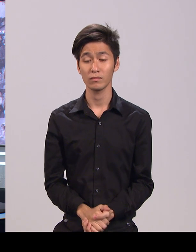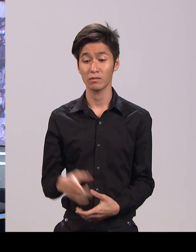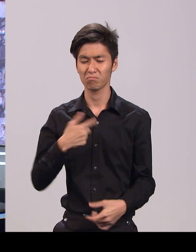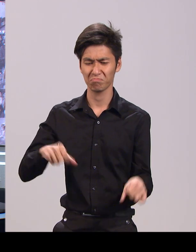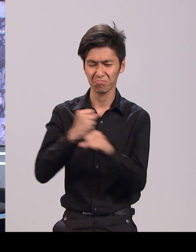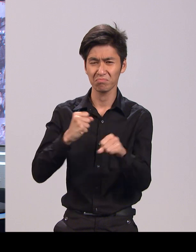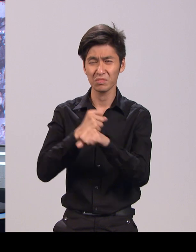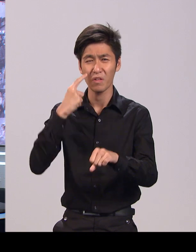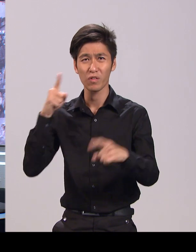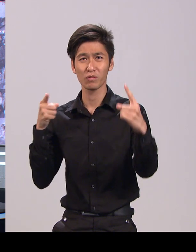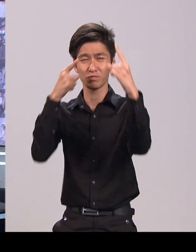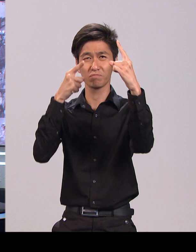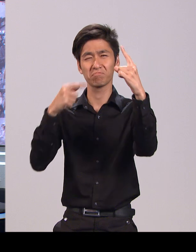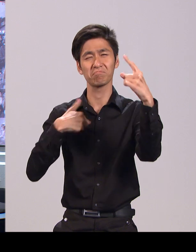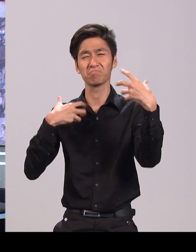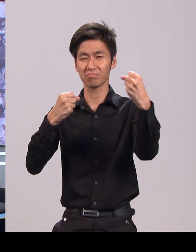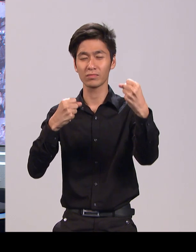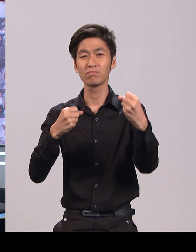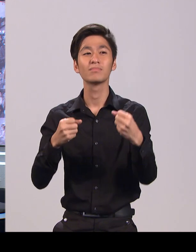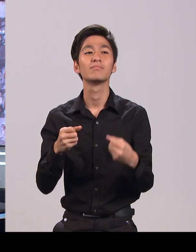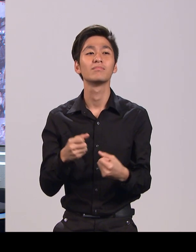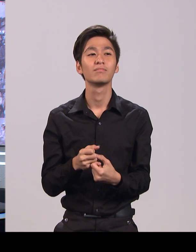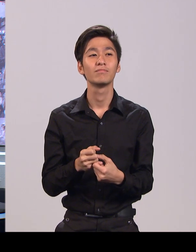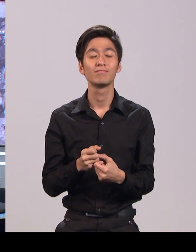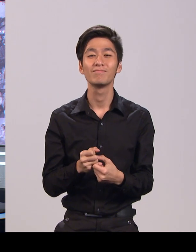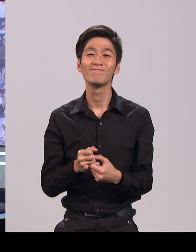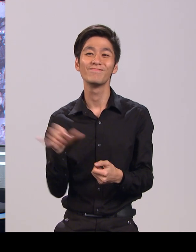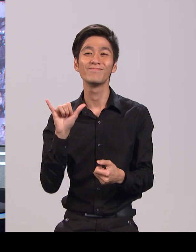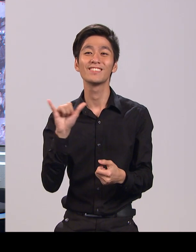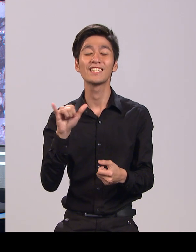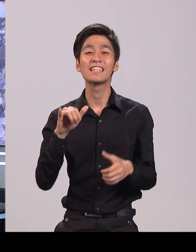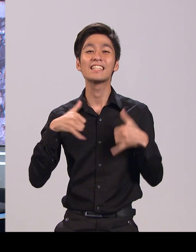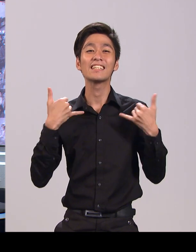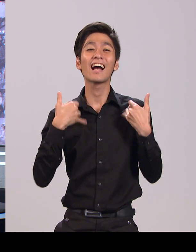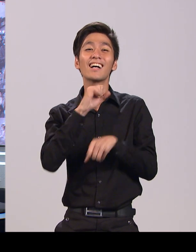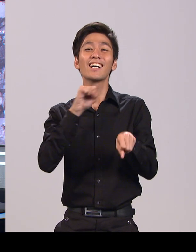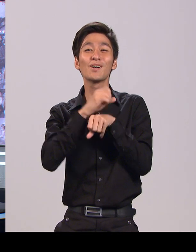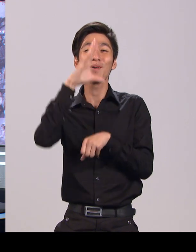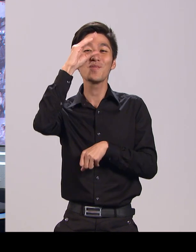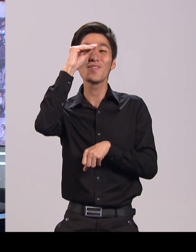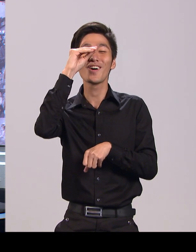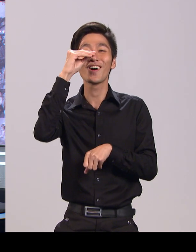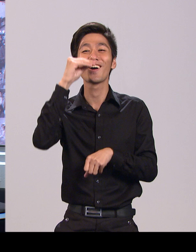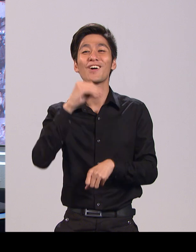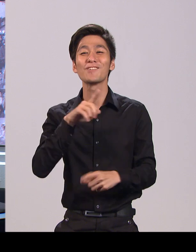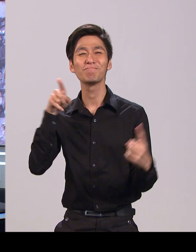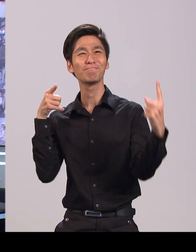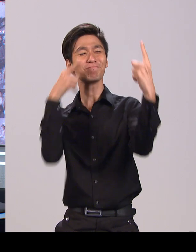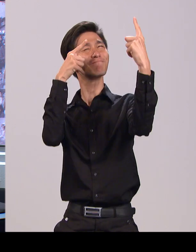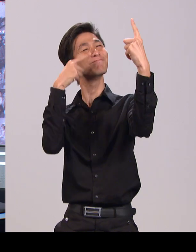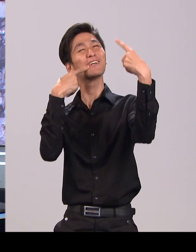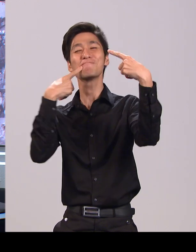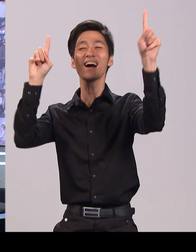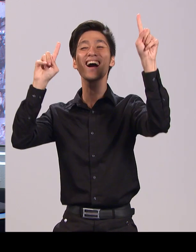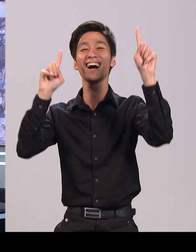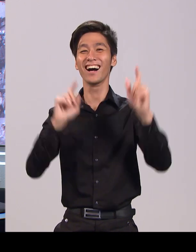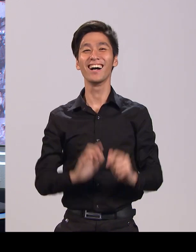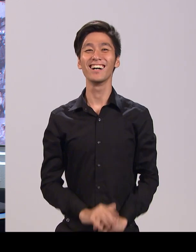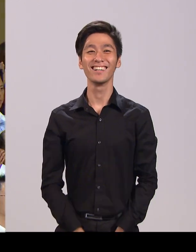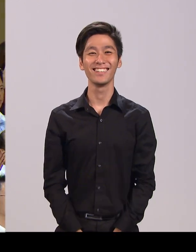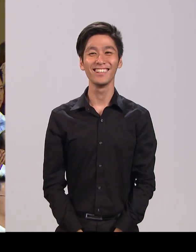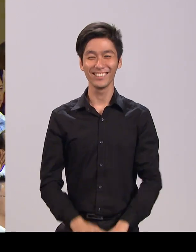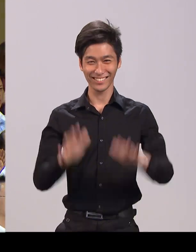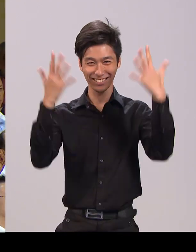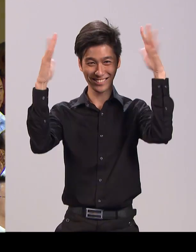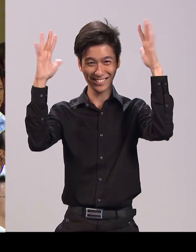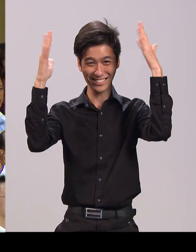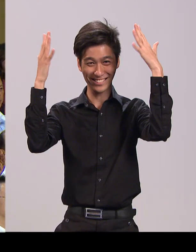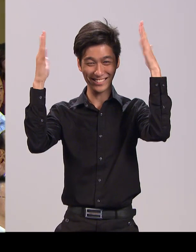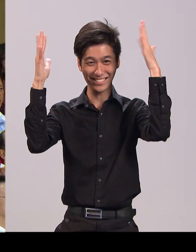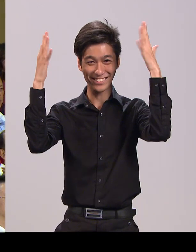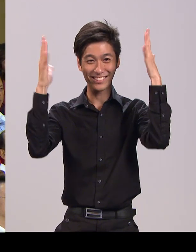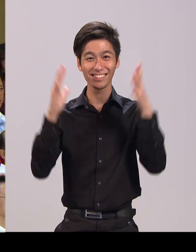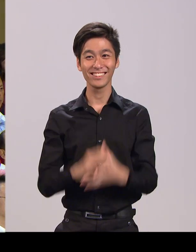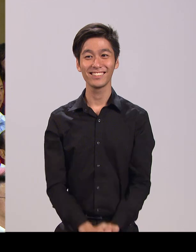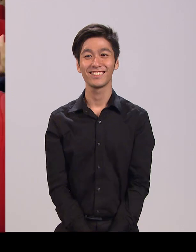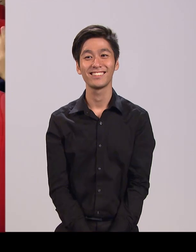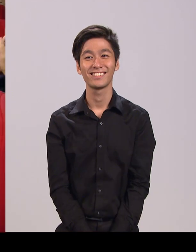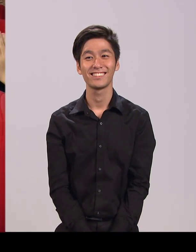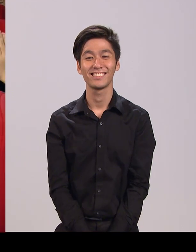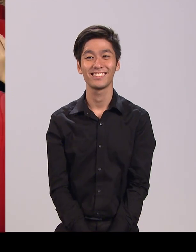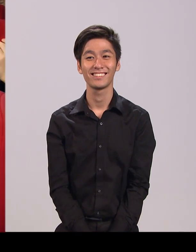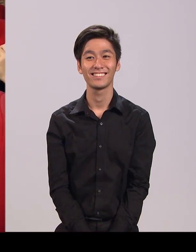a nation where a young Singapore boy can achieve his dreams,